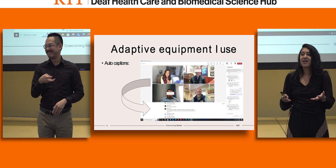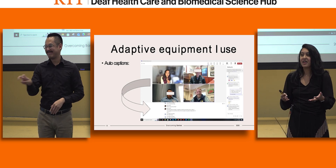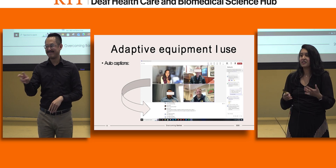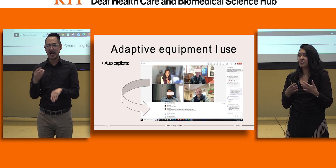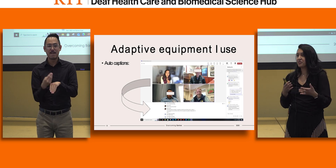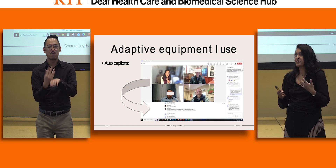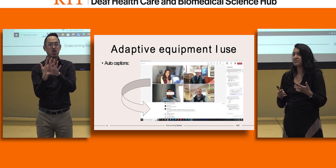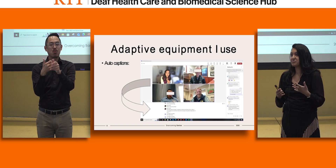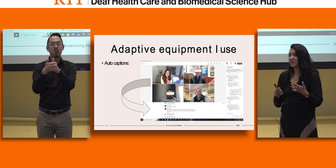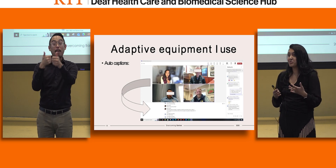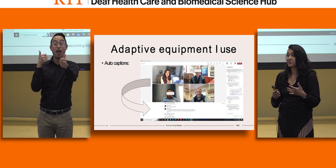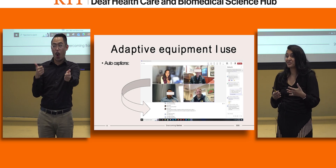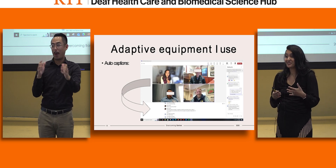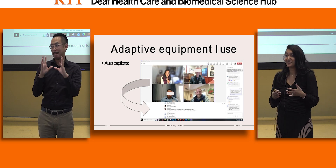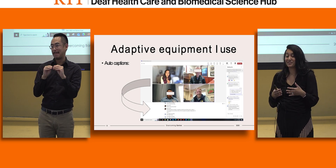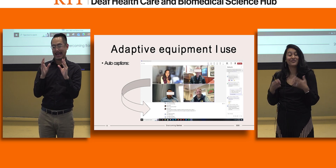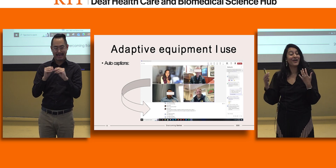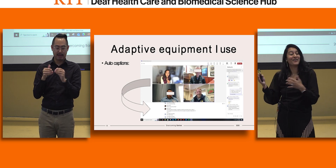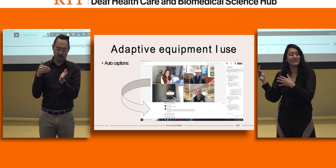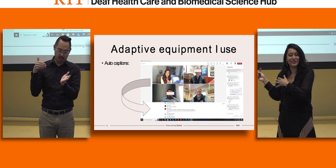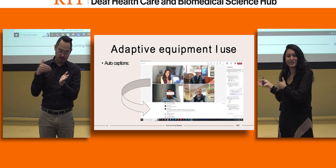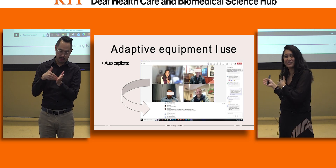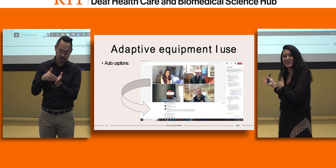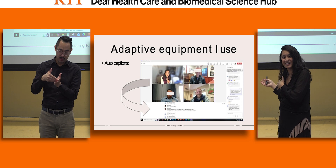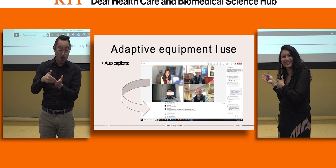And in order to be able to survive virtual meetings,